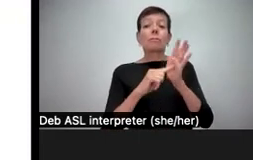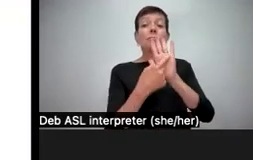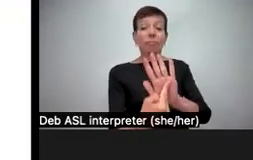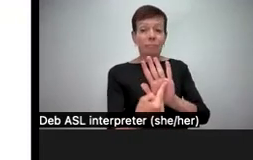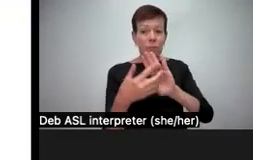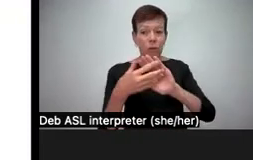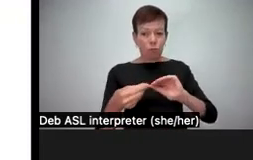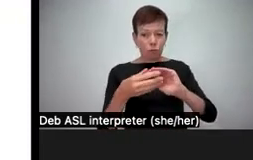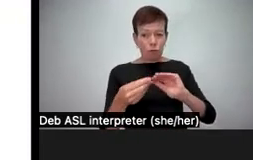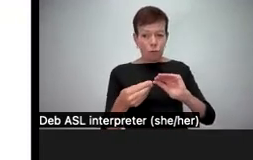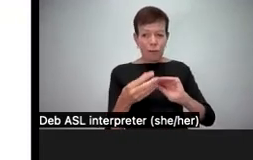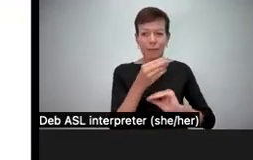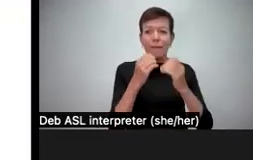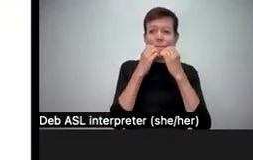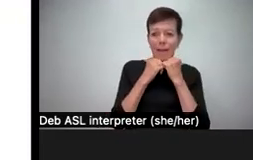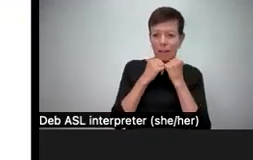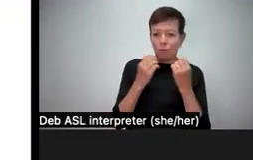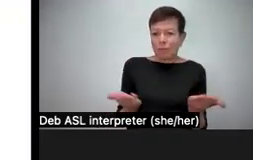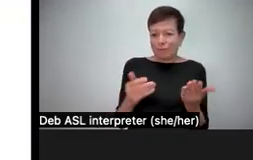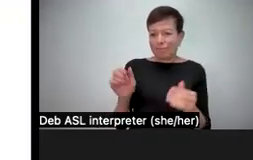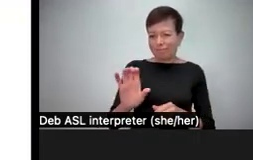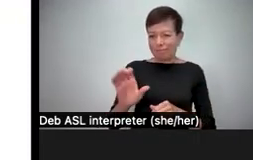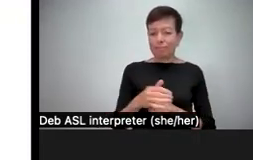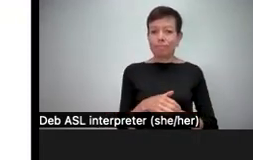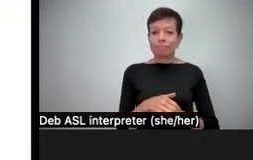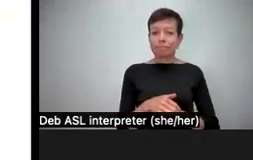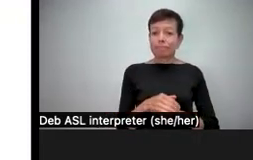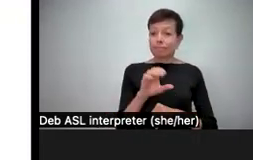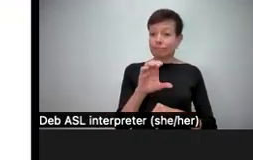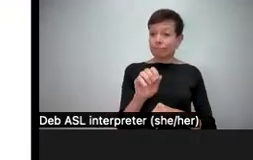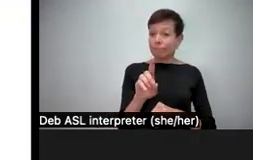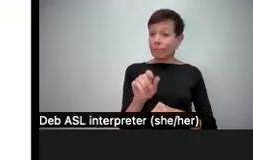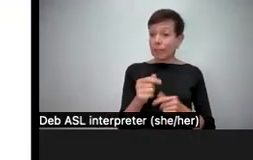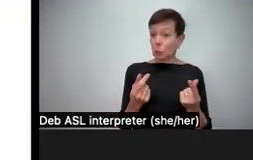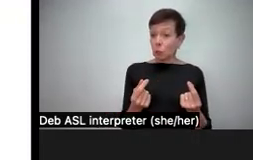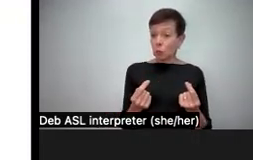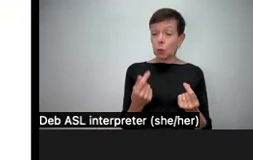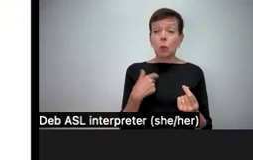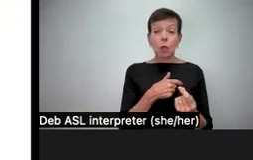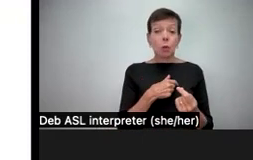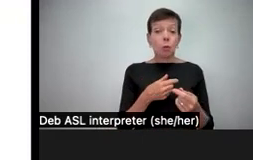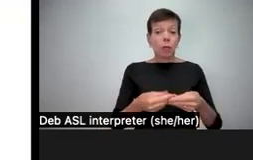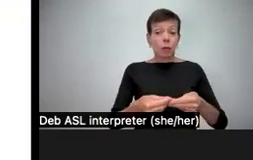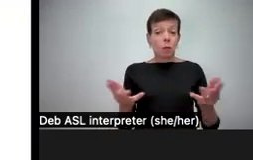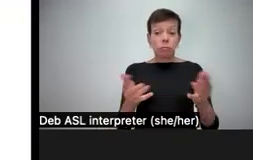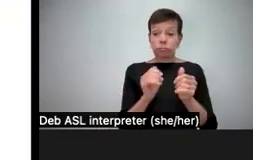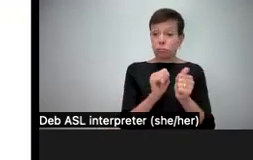So CADA’s role in all of this is commissioning new artworks through open competitions, sort of